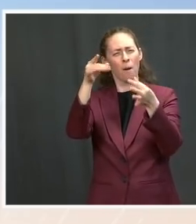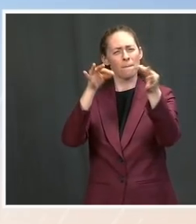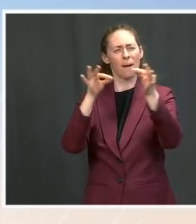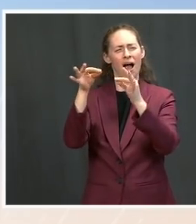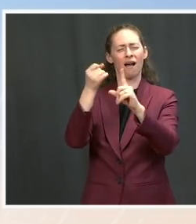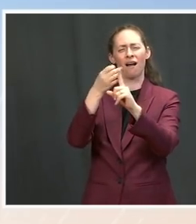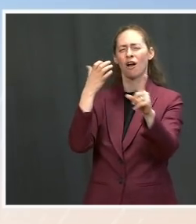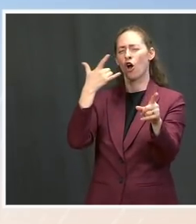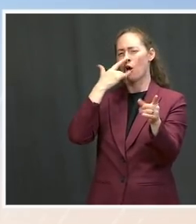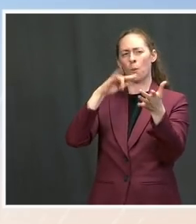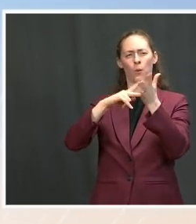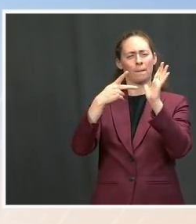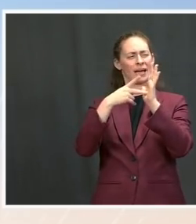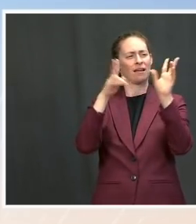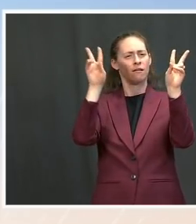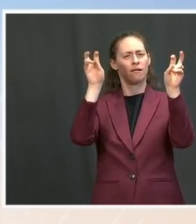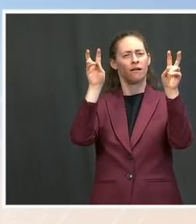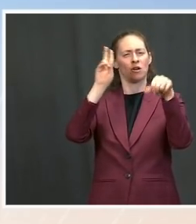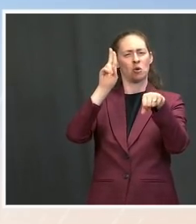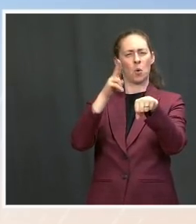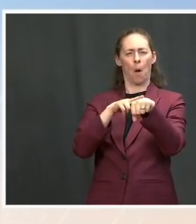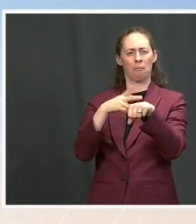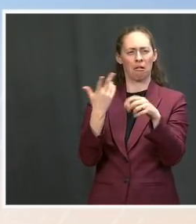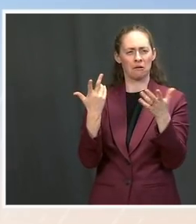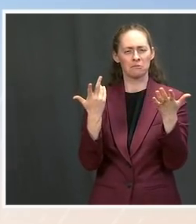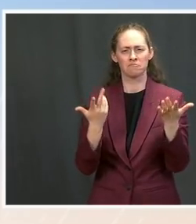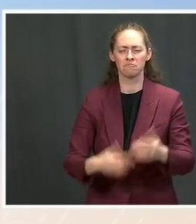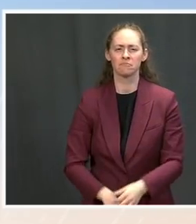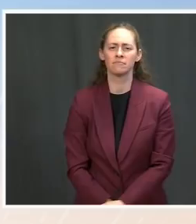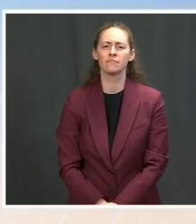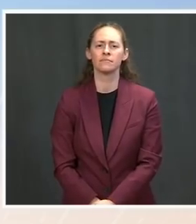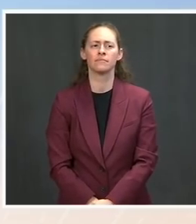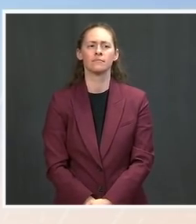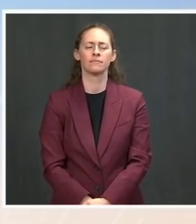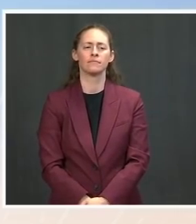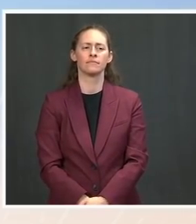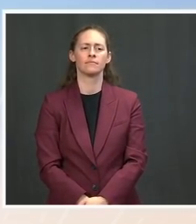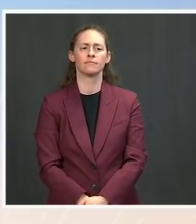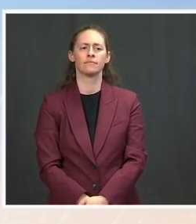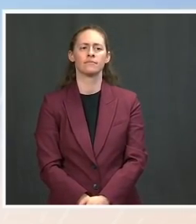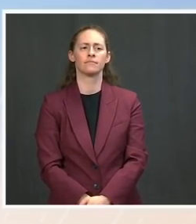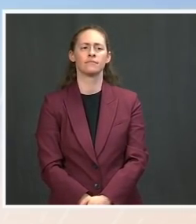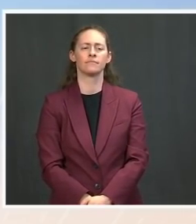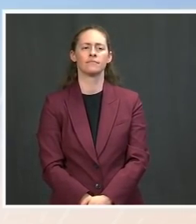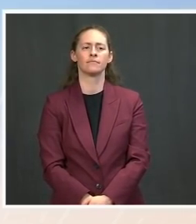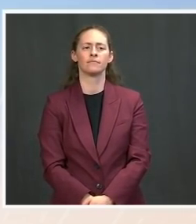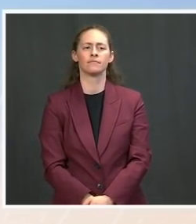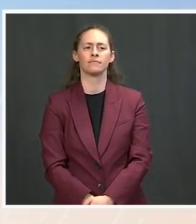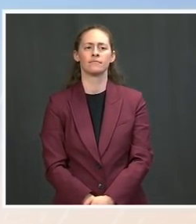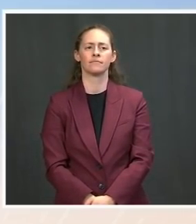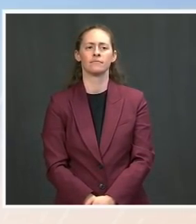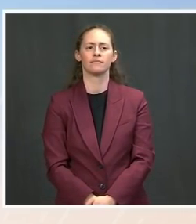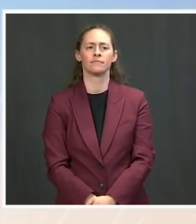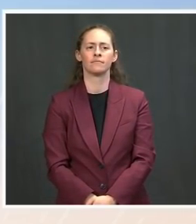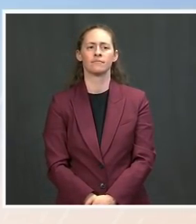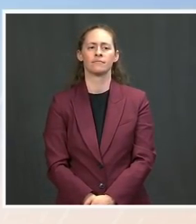What does that look like for the average American? Ms. Psaki: Well, first, the President will have more about his updated goals